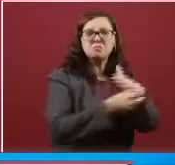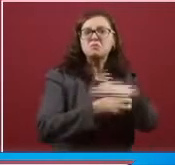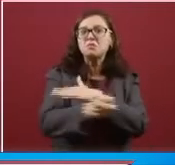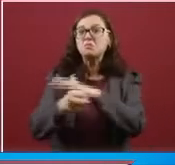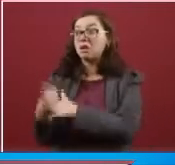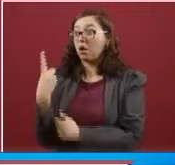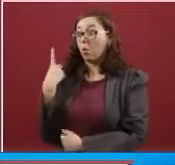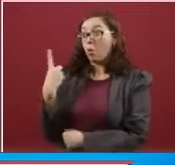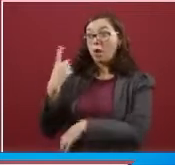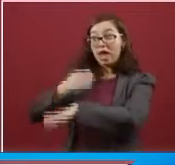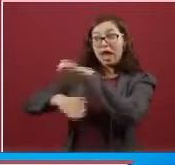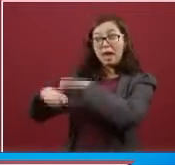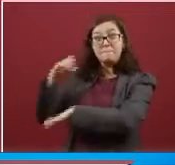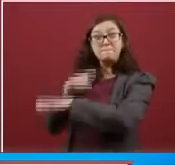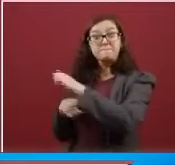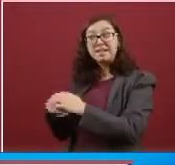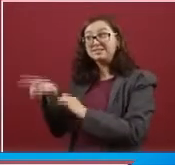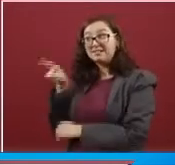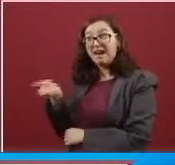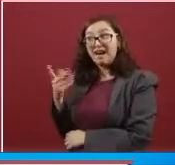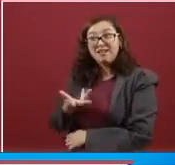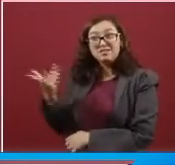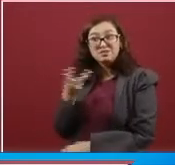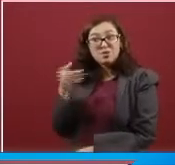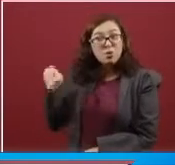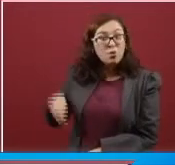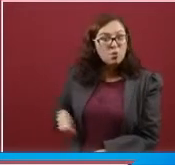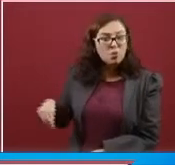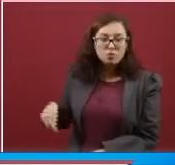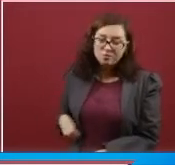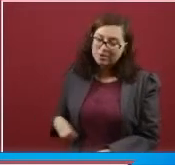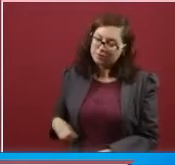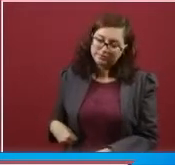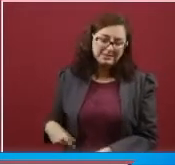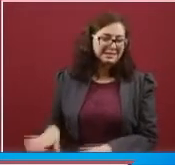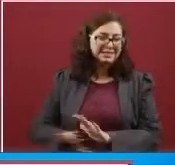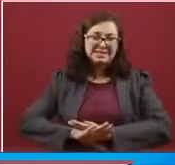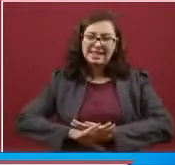any case that is presented with evidence that could turn into a corruption case will be investigated